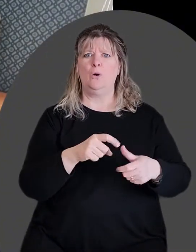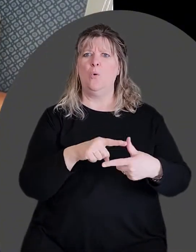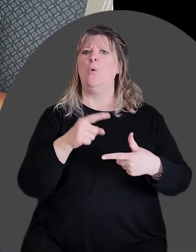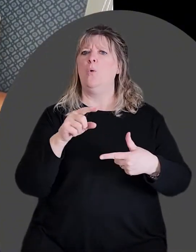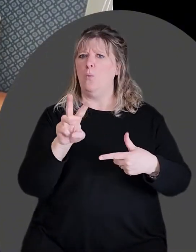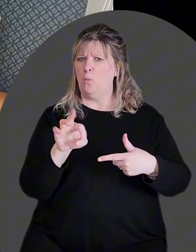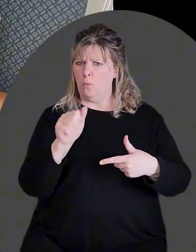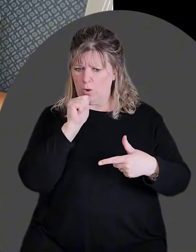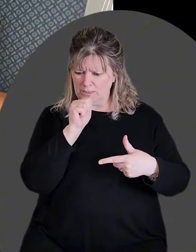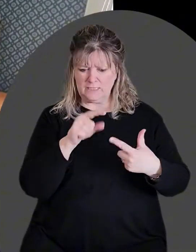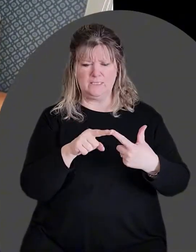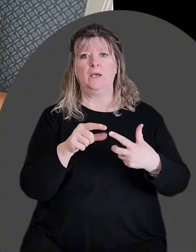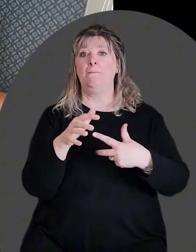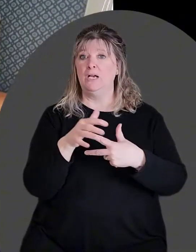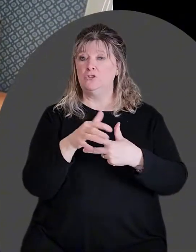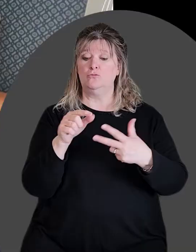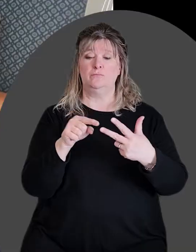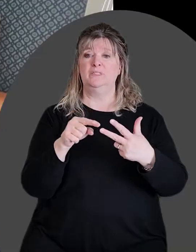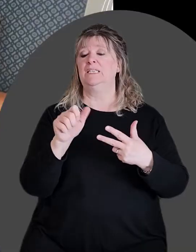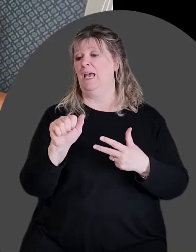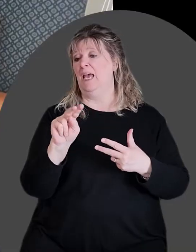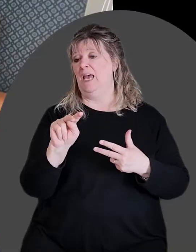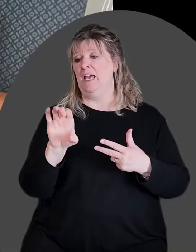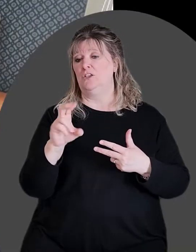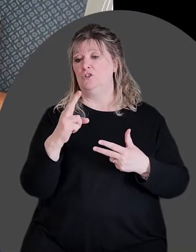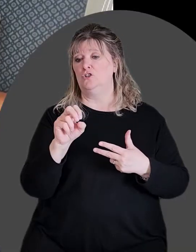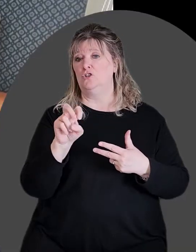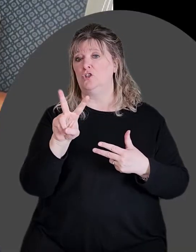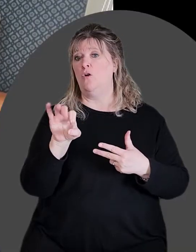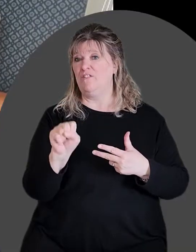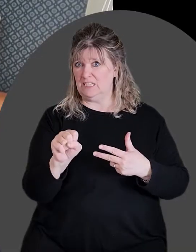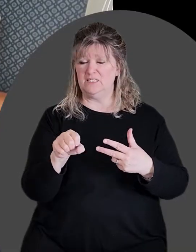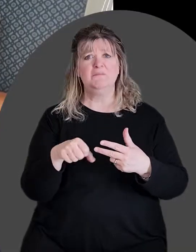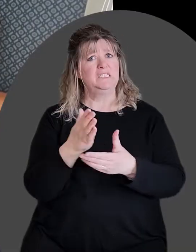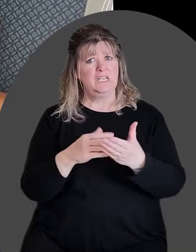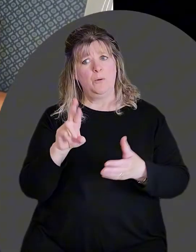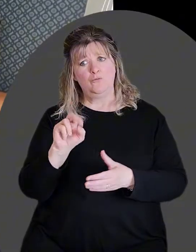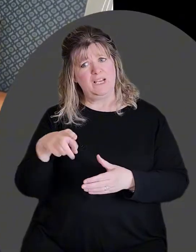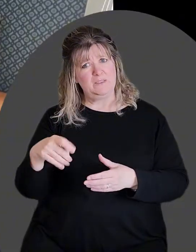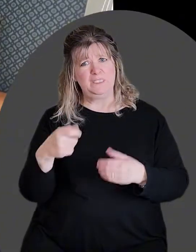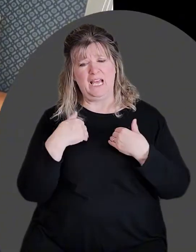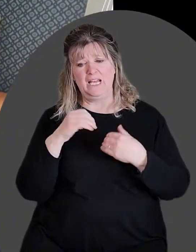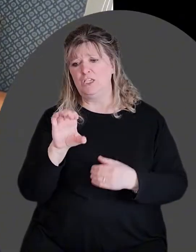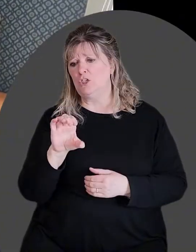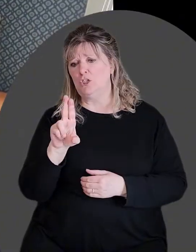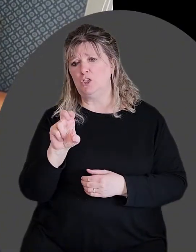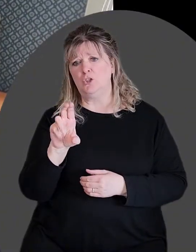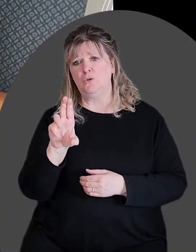mushrooms anchovies and some recipes even called for cucumbers and oysters